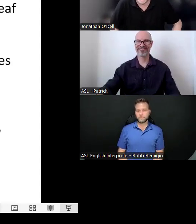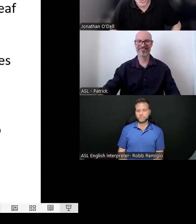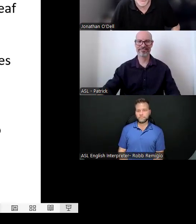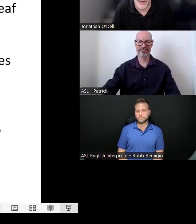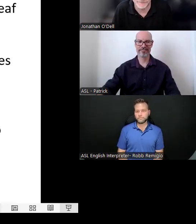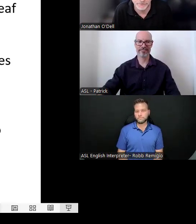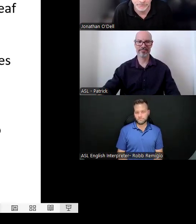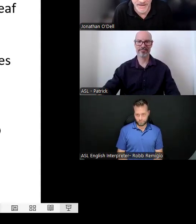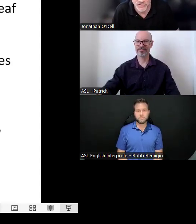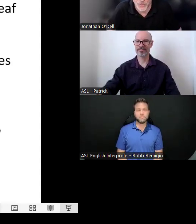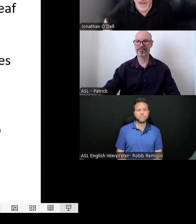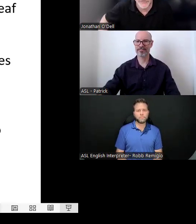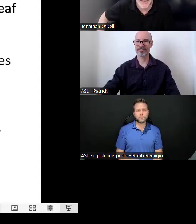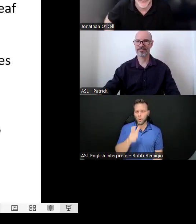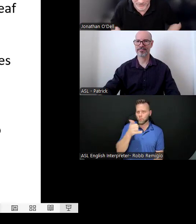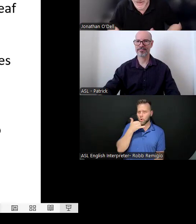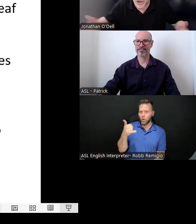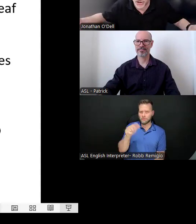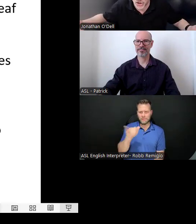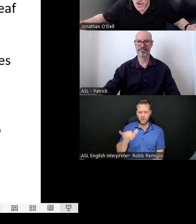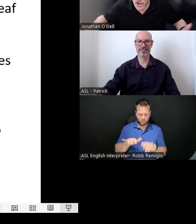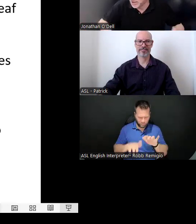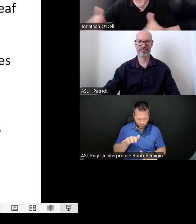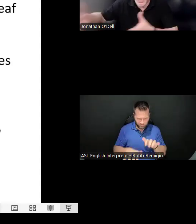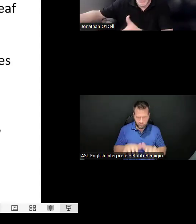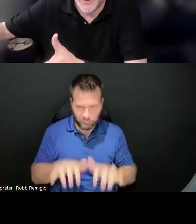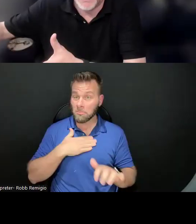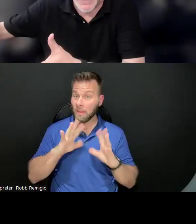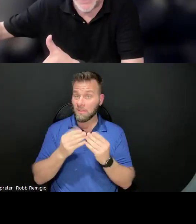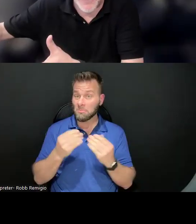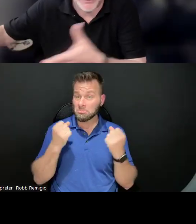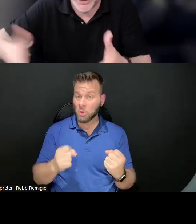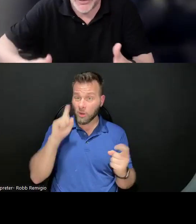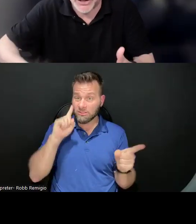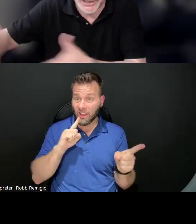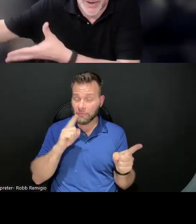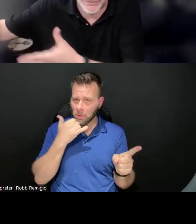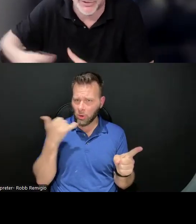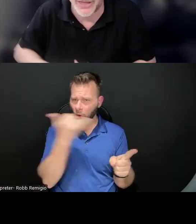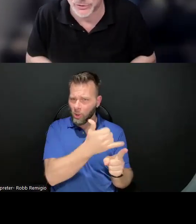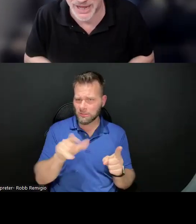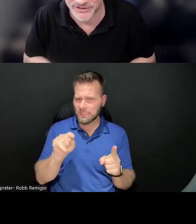If you give me a TTY, that's awesome, but who will I call? Even if I have a Deaf family I